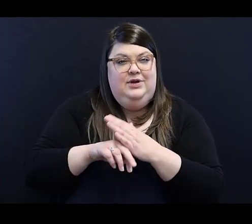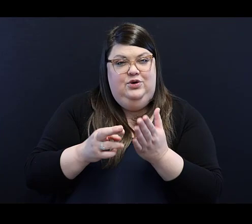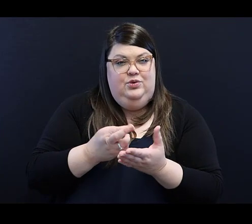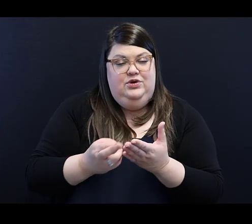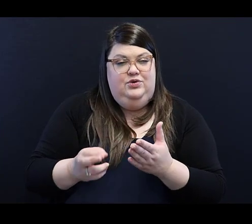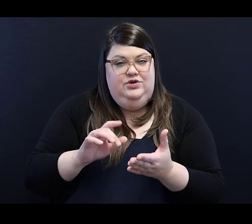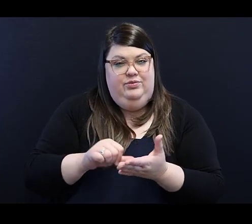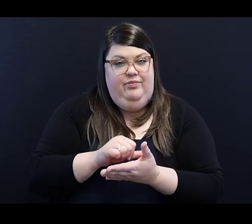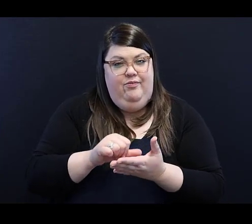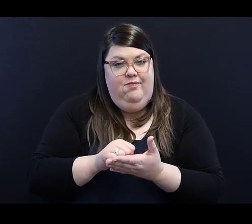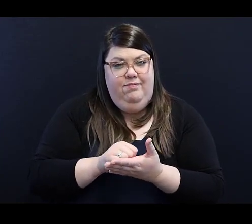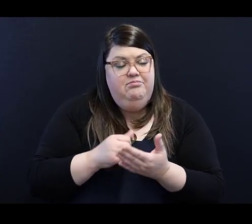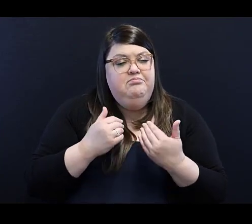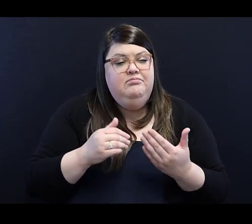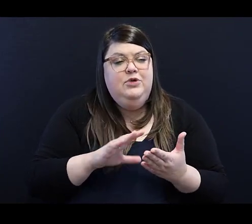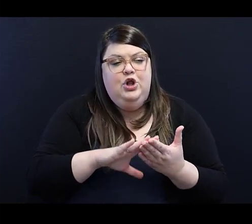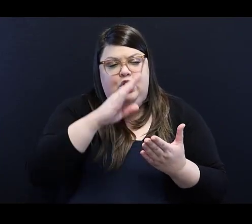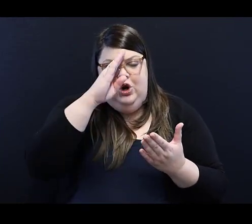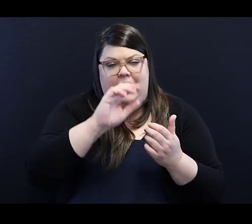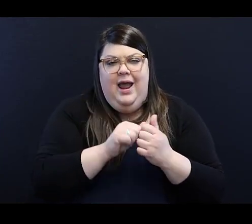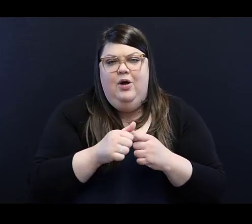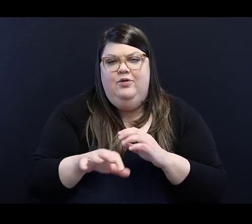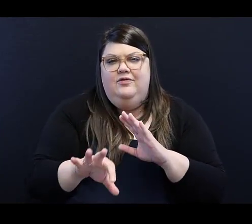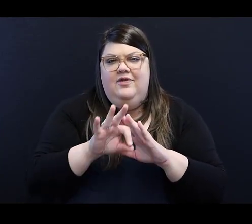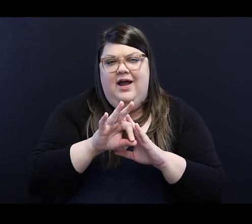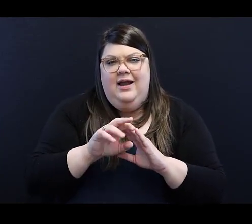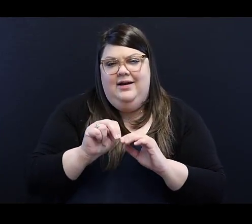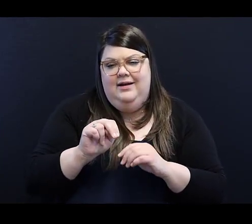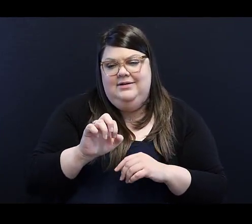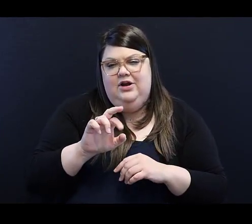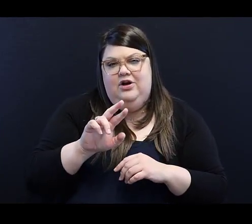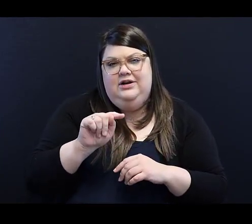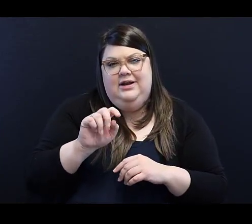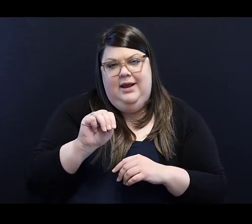Let’s learn how to locate the NCRTM Accessibility Resource page.